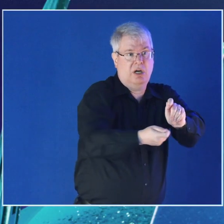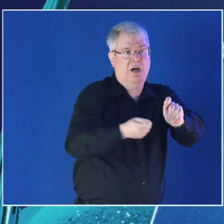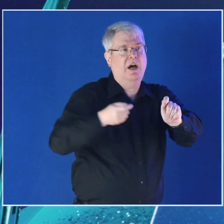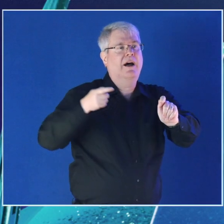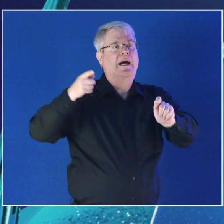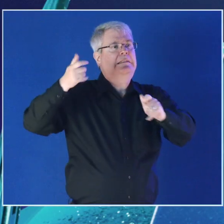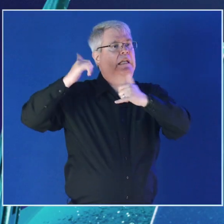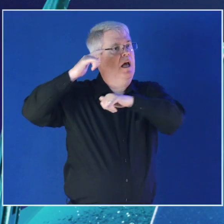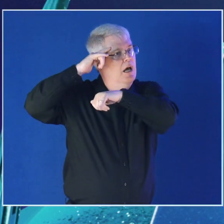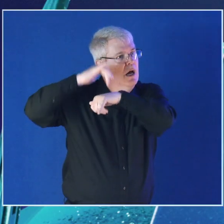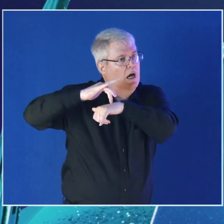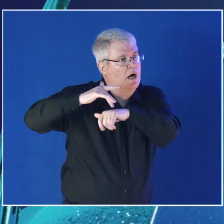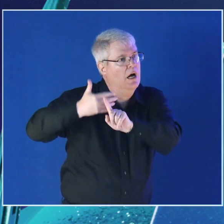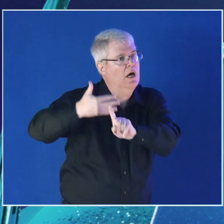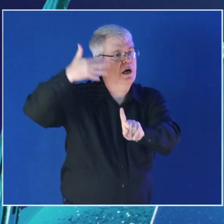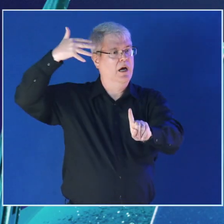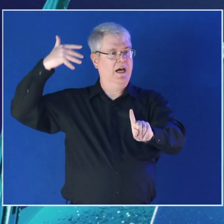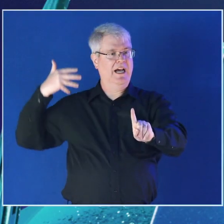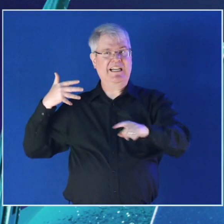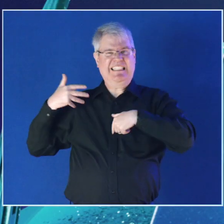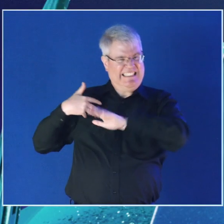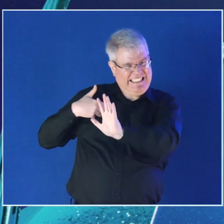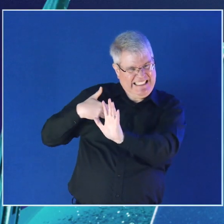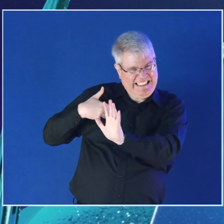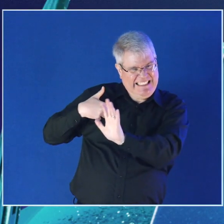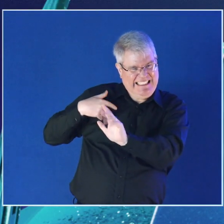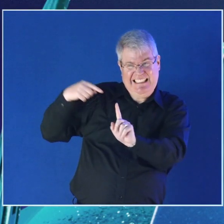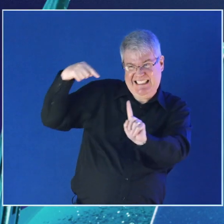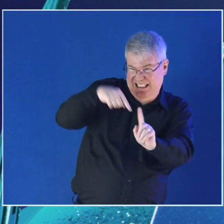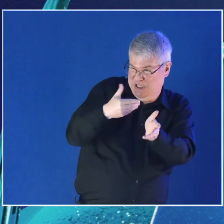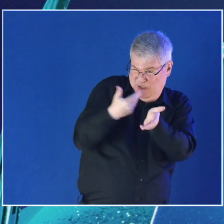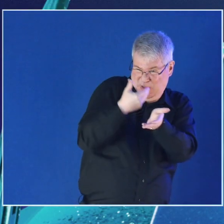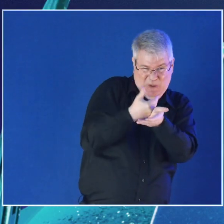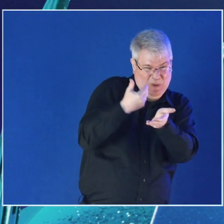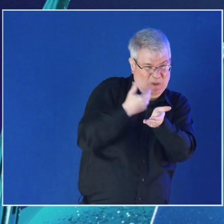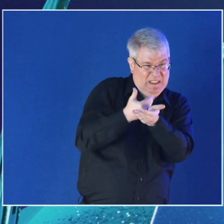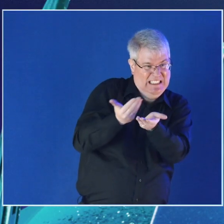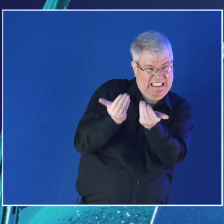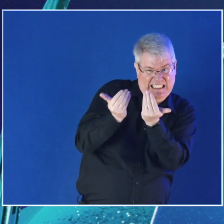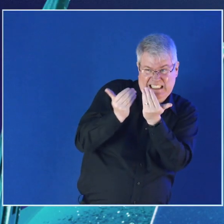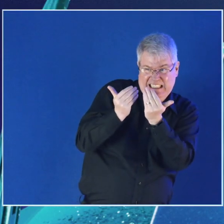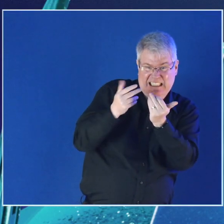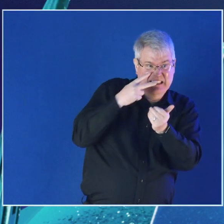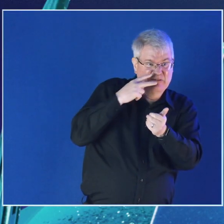We've seen narrator become quite viable, particularly in Microsoft's own applications.